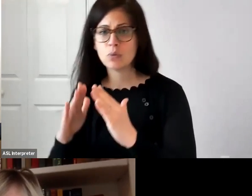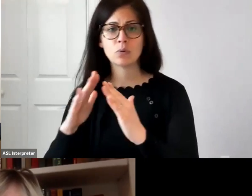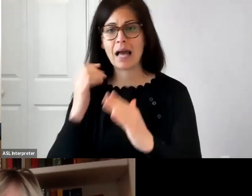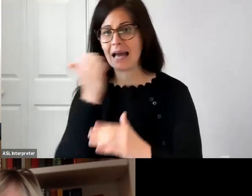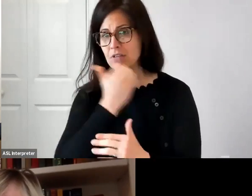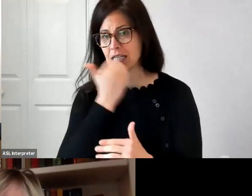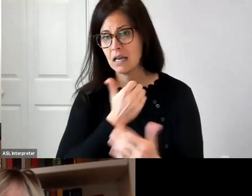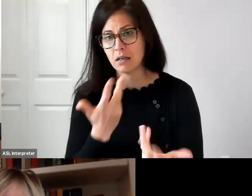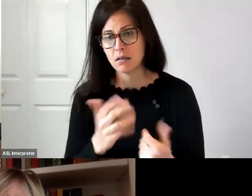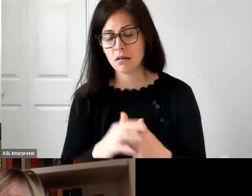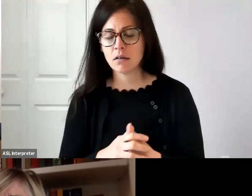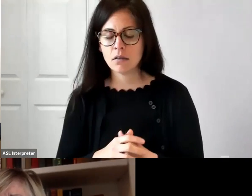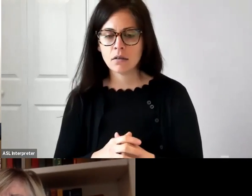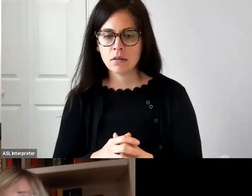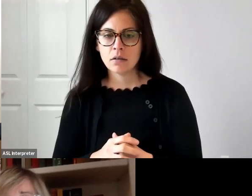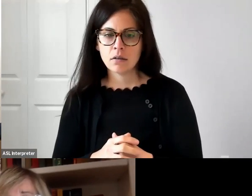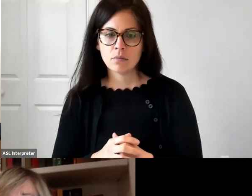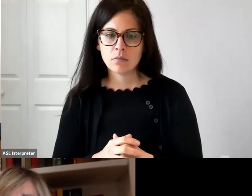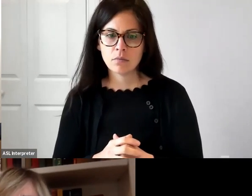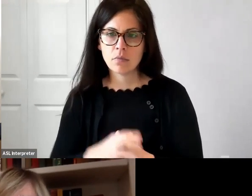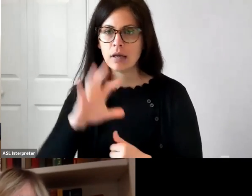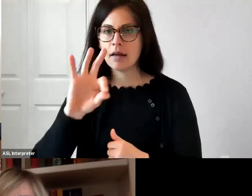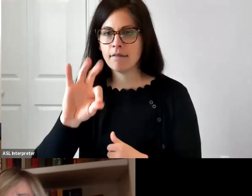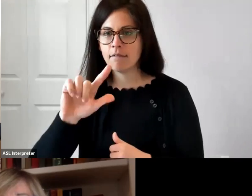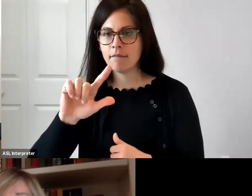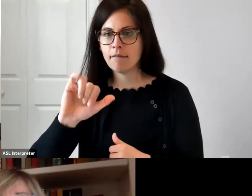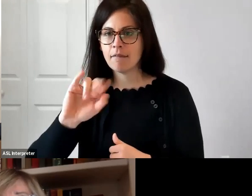And in Flint, Michigan, I think it was,